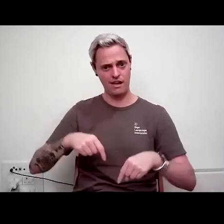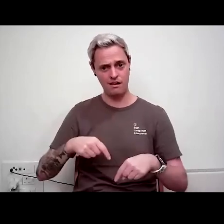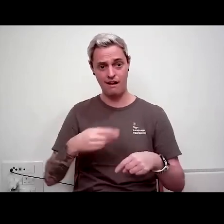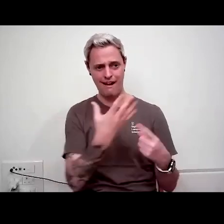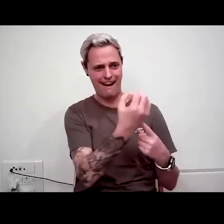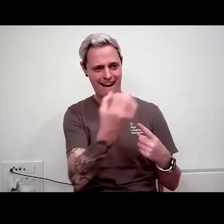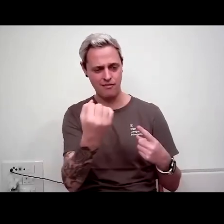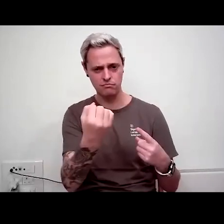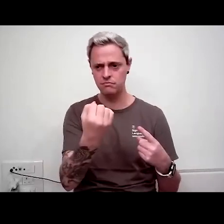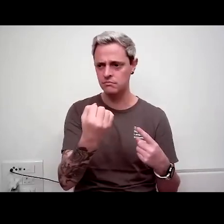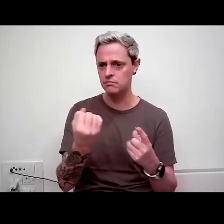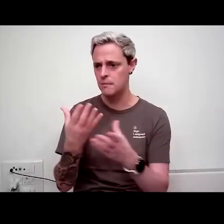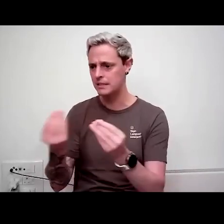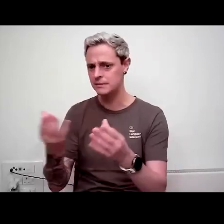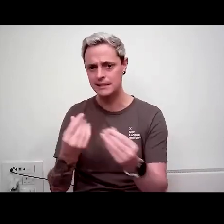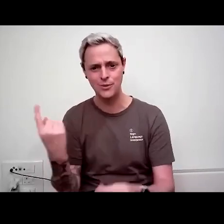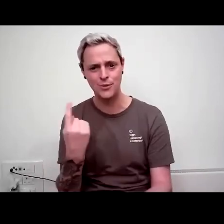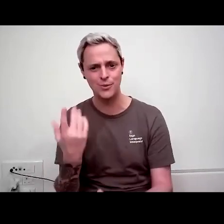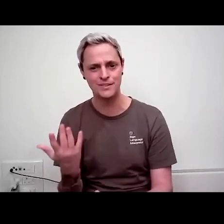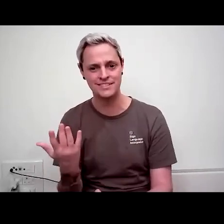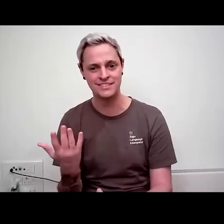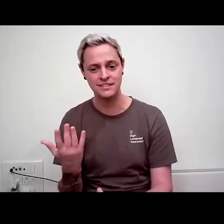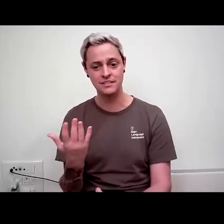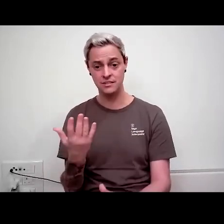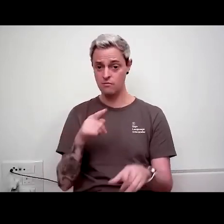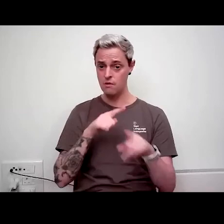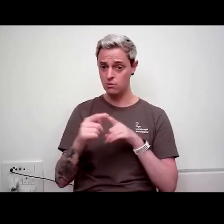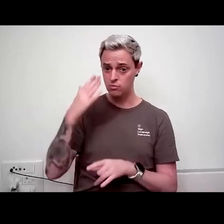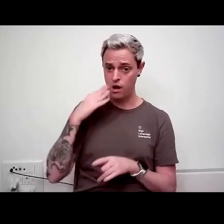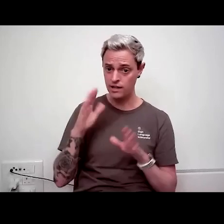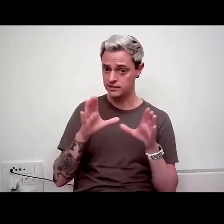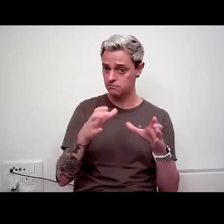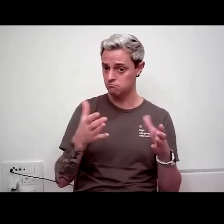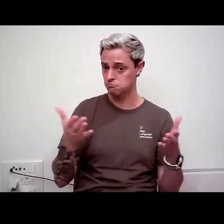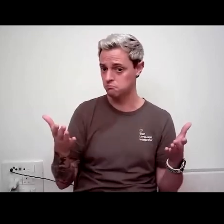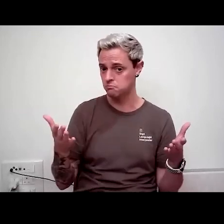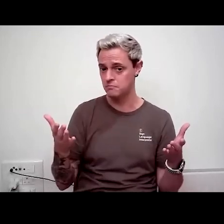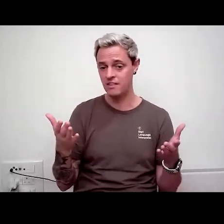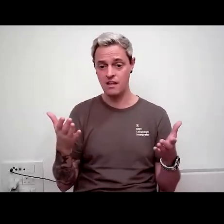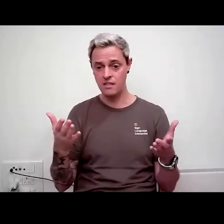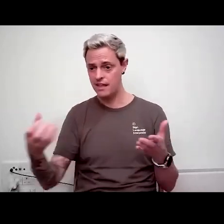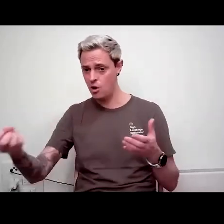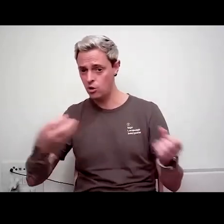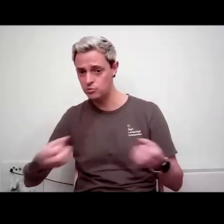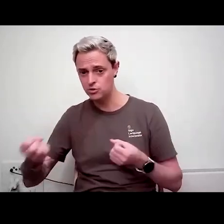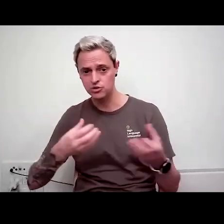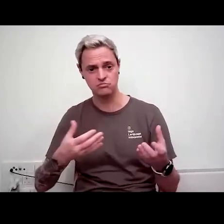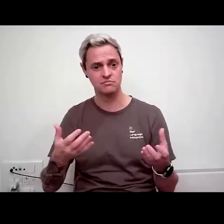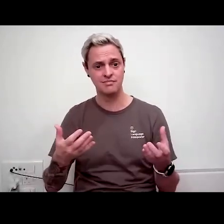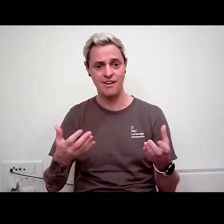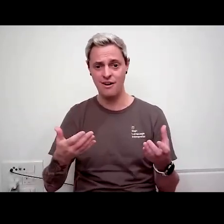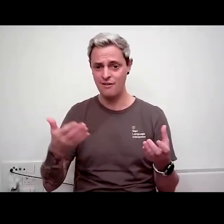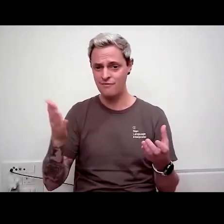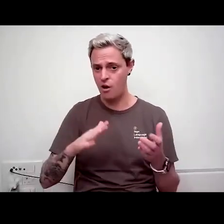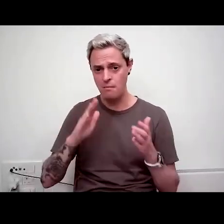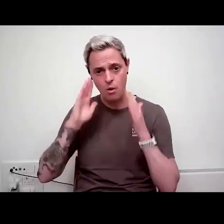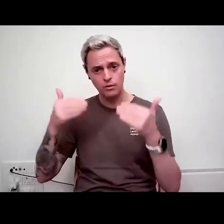Was this another predominantly white conference? What other contributions, what about the contributions of autistic people who